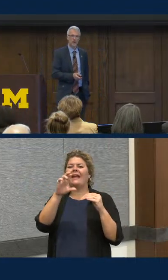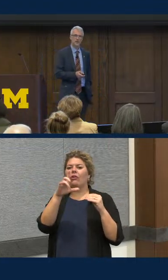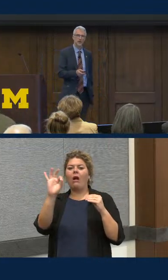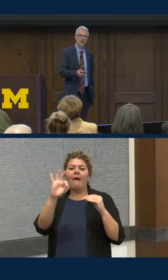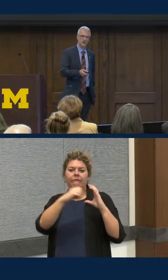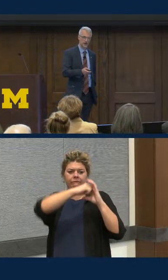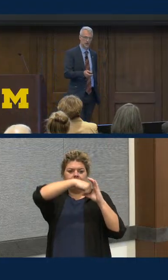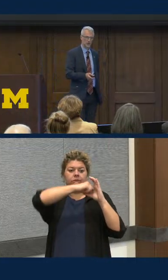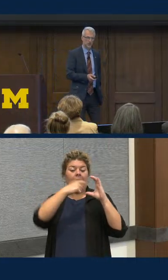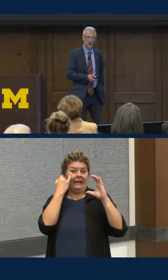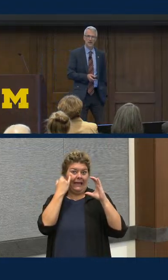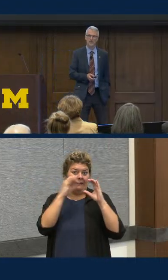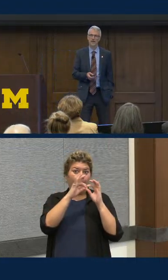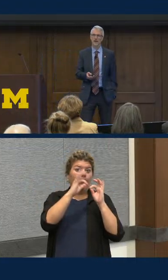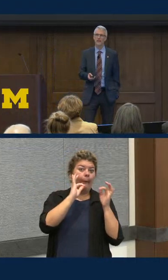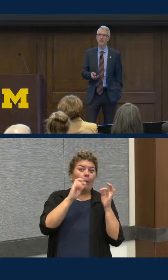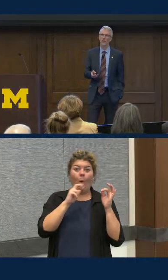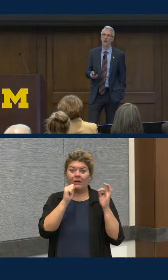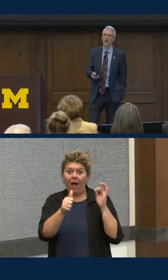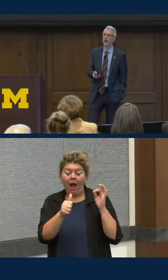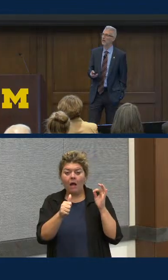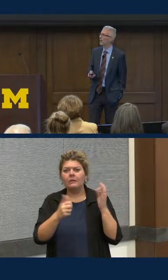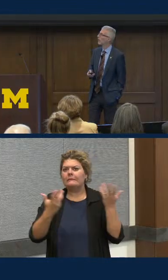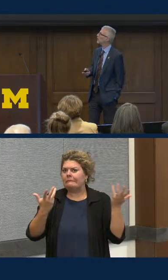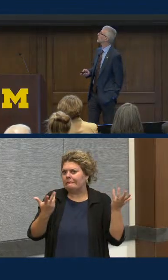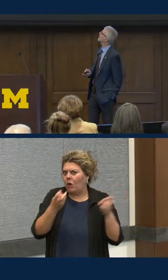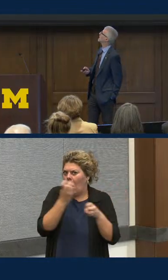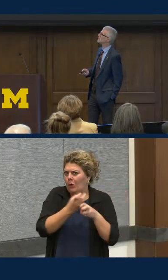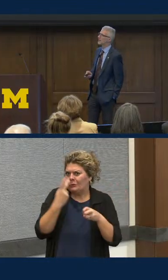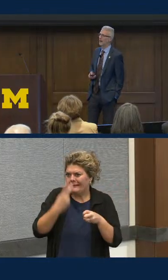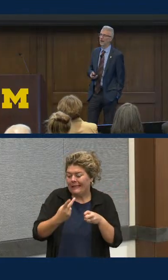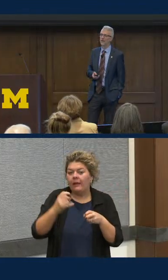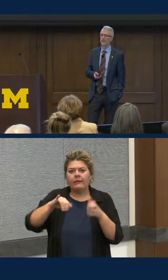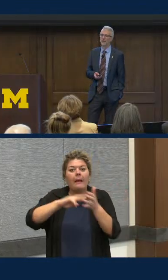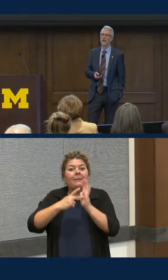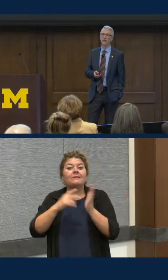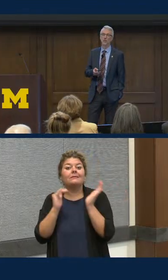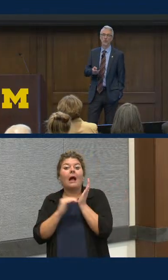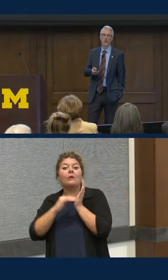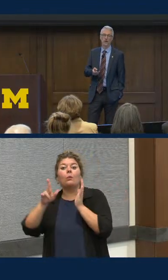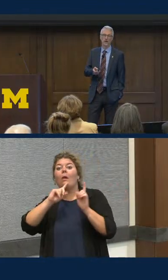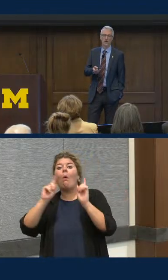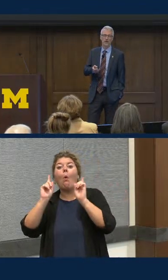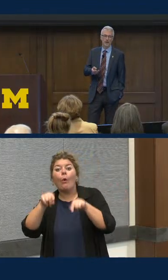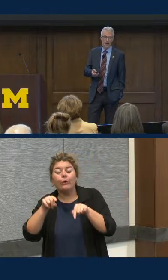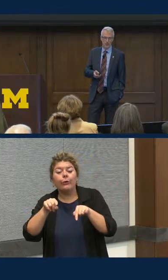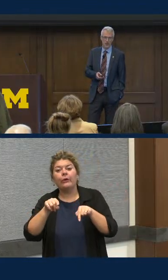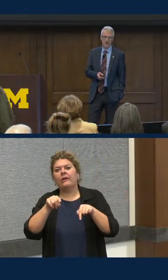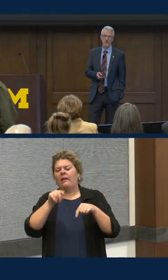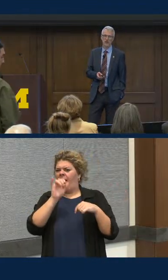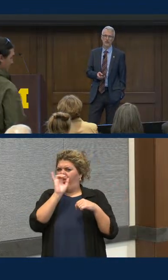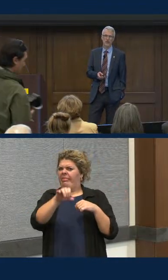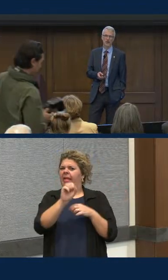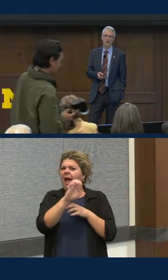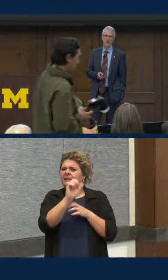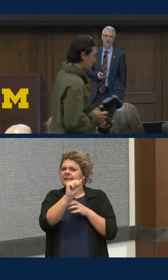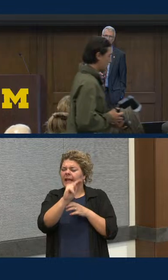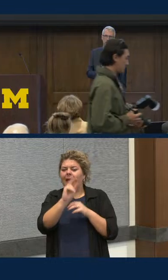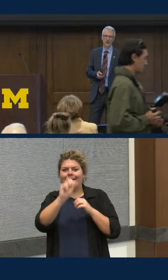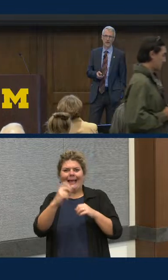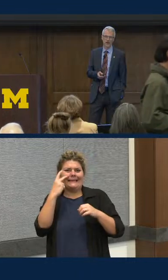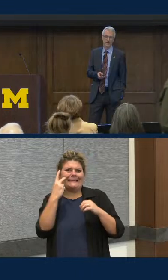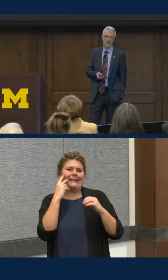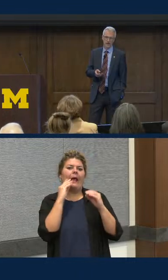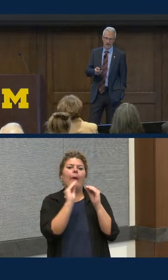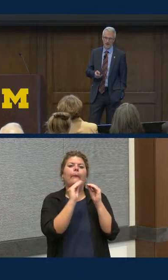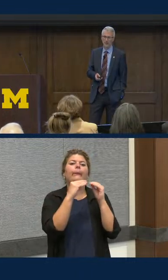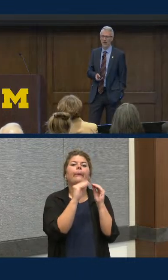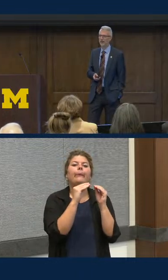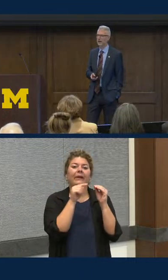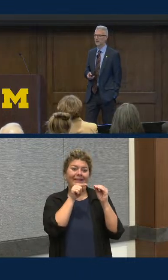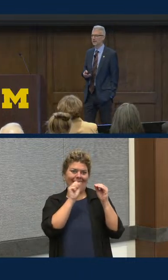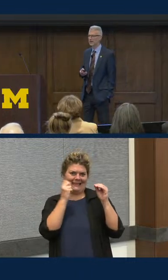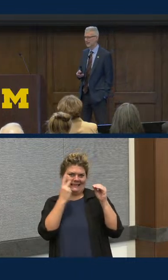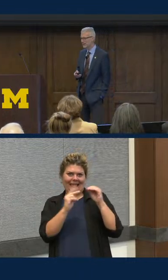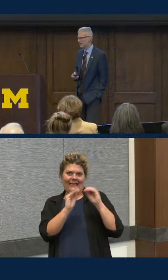a specialist like an orthopedist